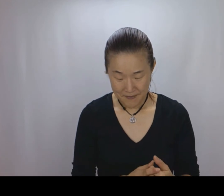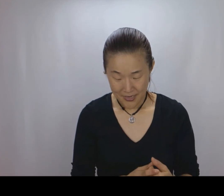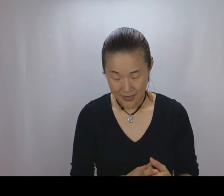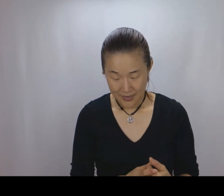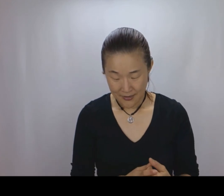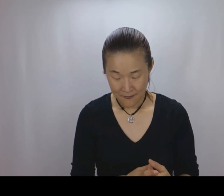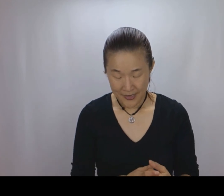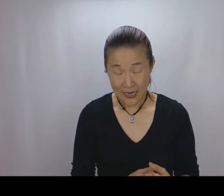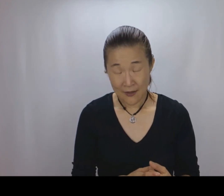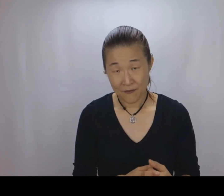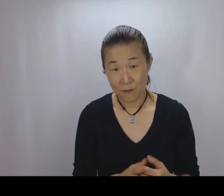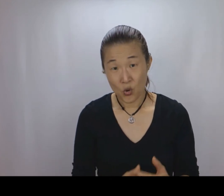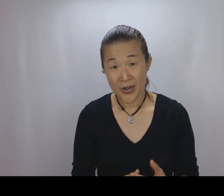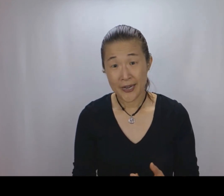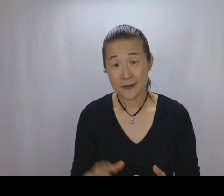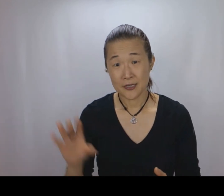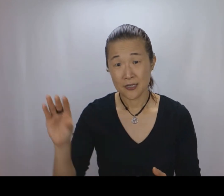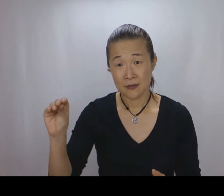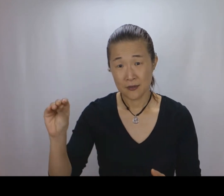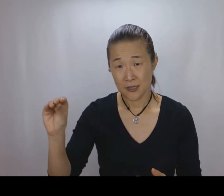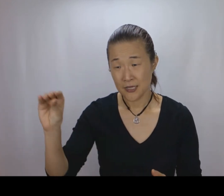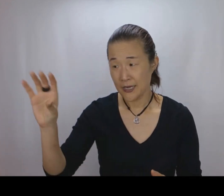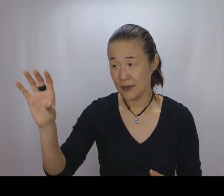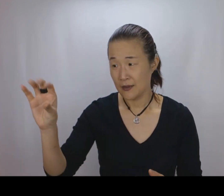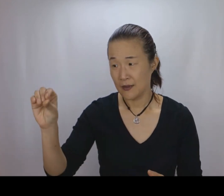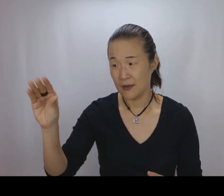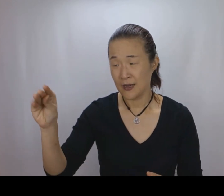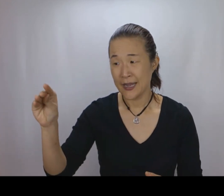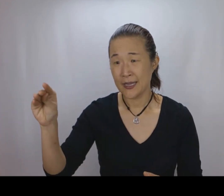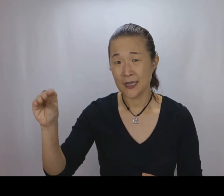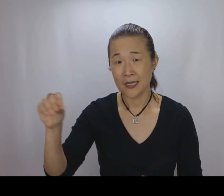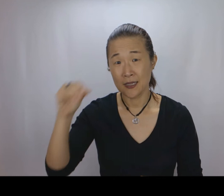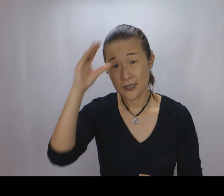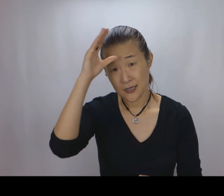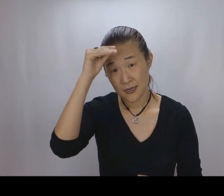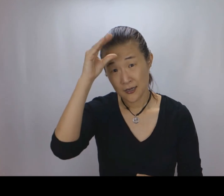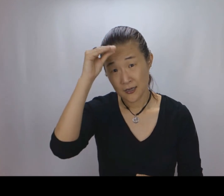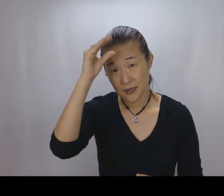We have boy, just take your hand like this,